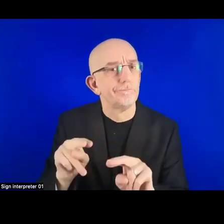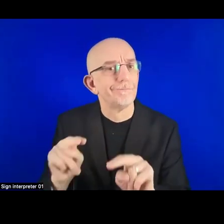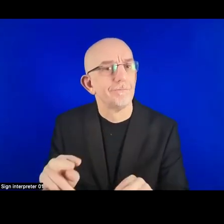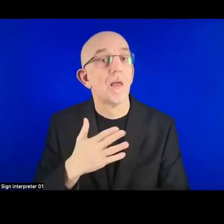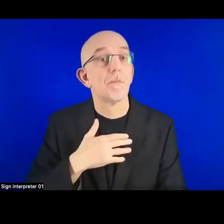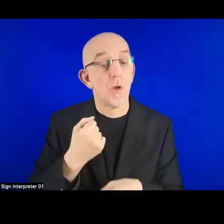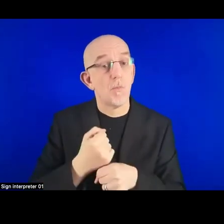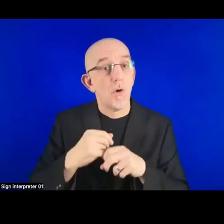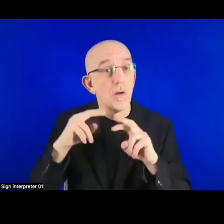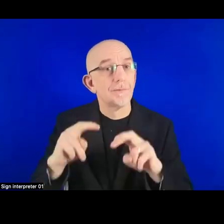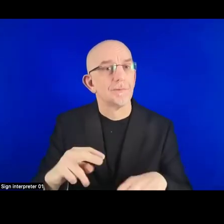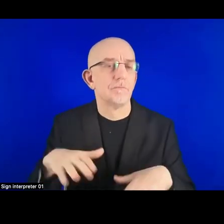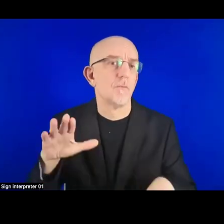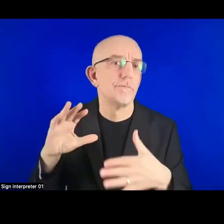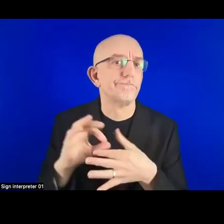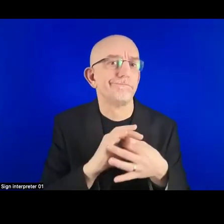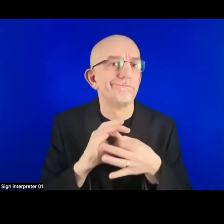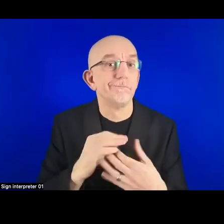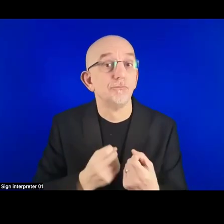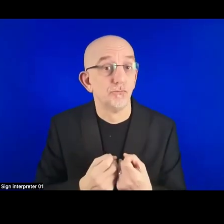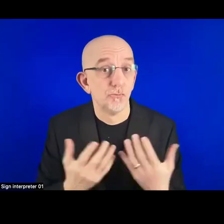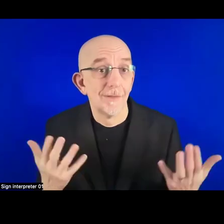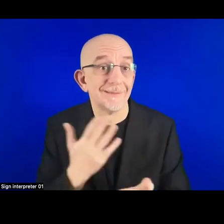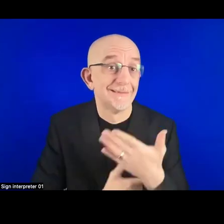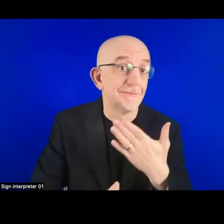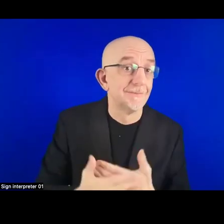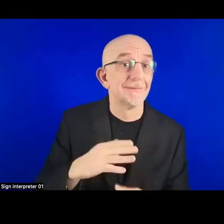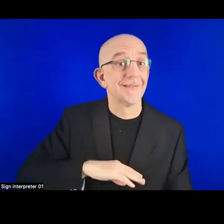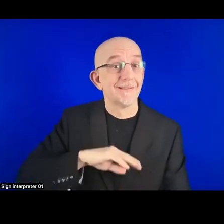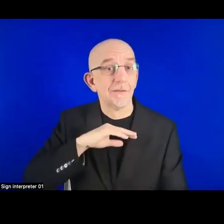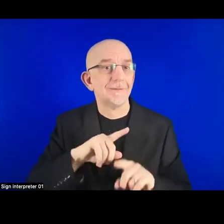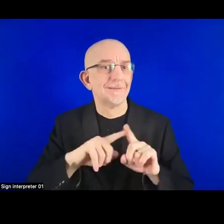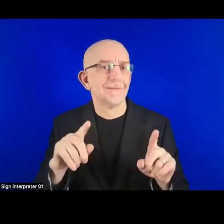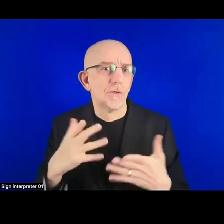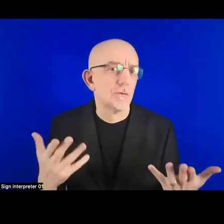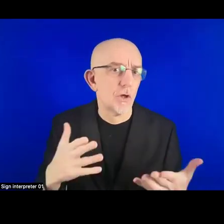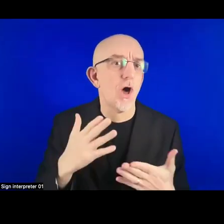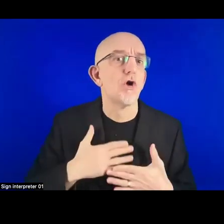with the older peoples movements. So thinking about those intersections and how